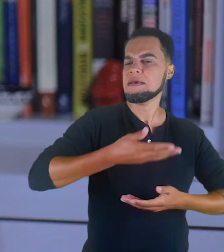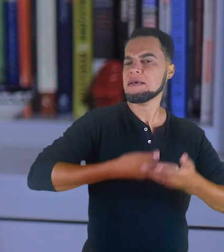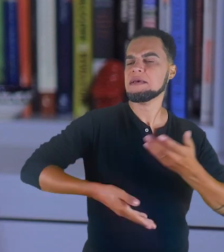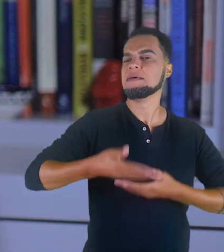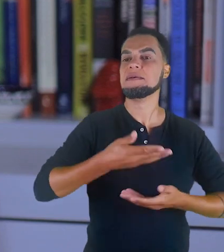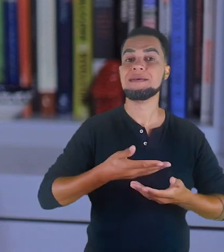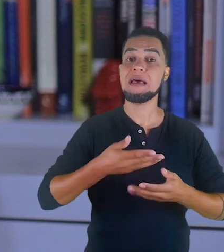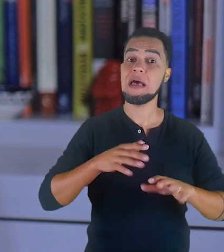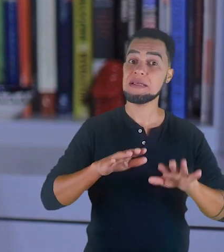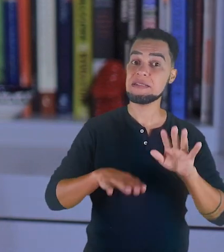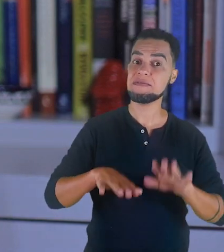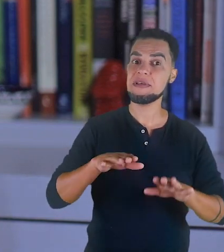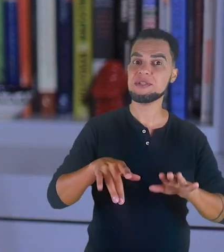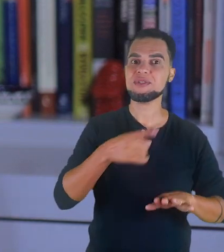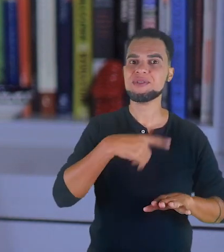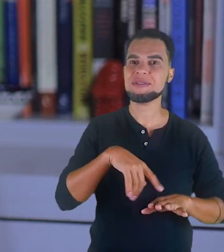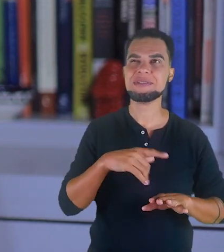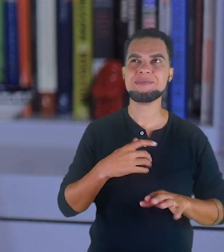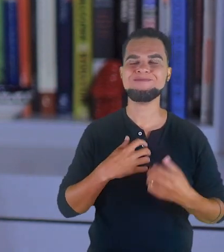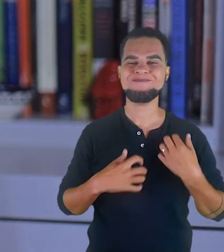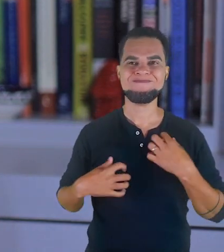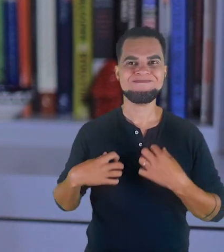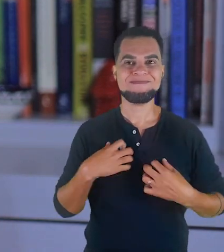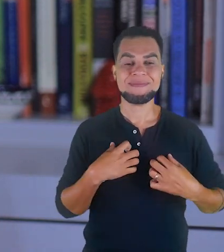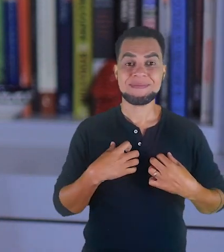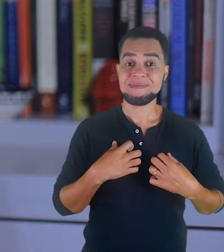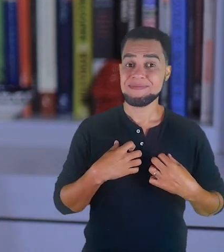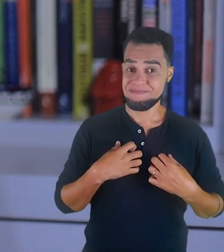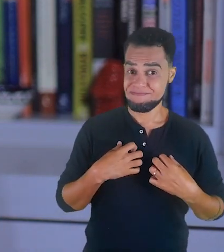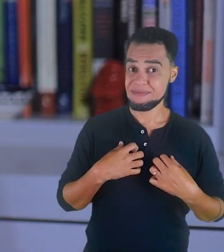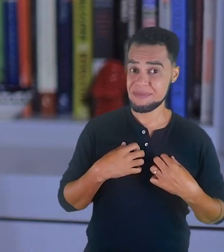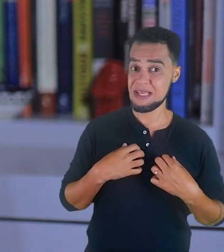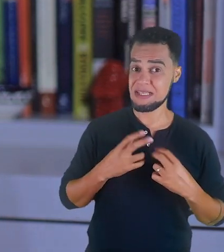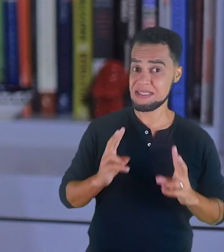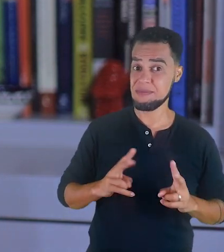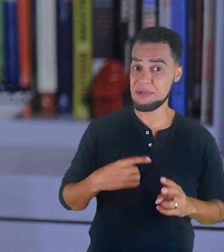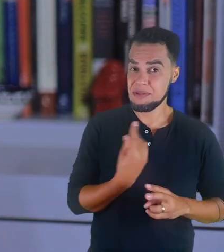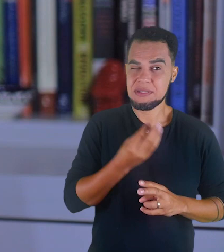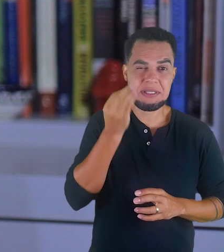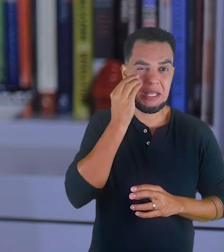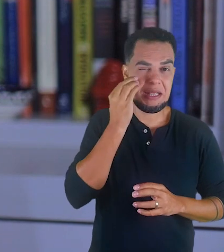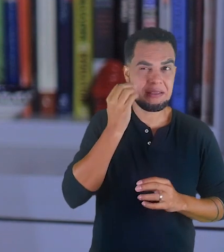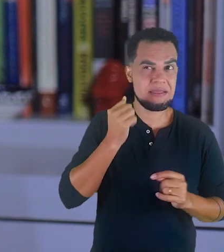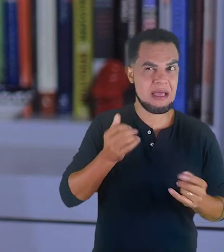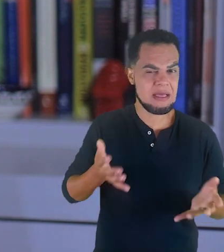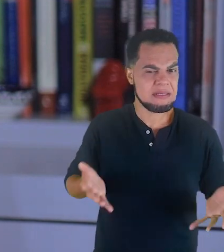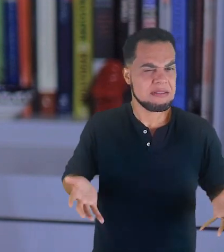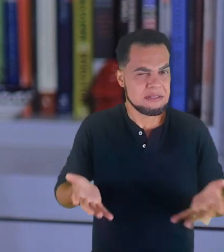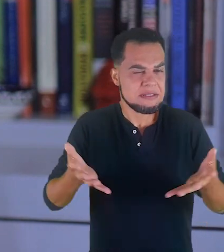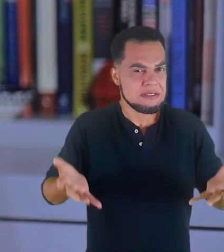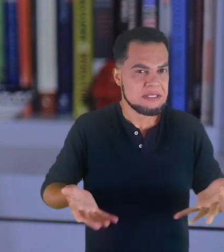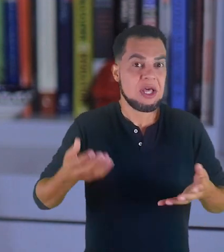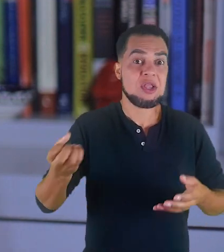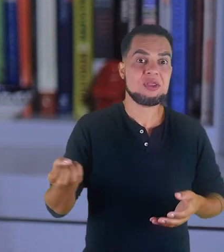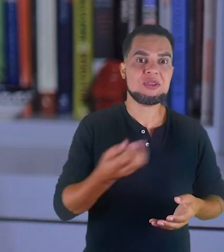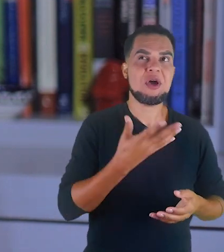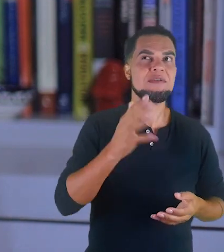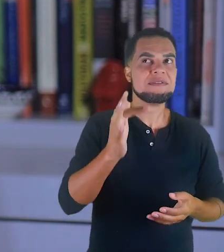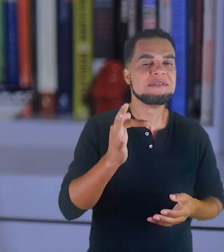we have a certain fear that in the next period, every time we try to push a little more these new horizons,